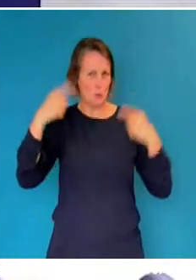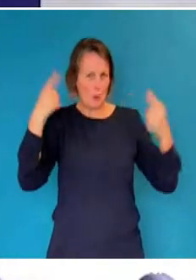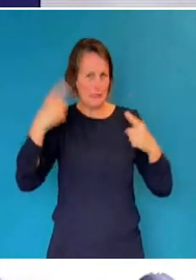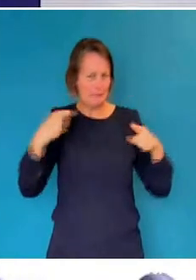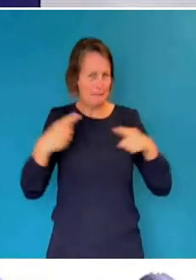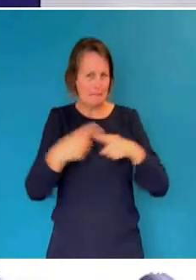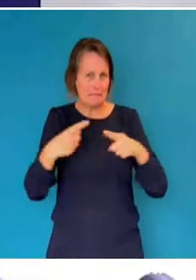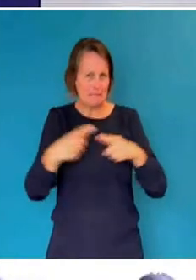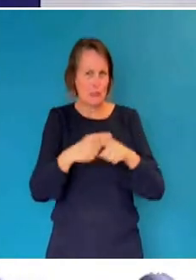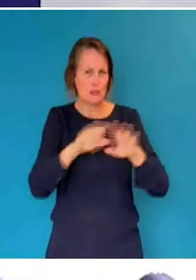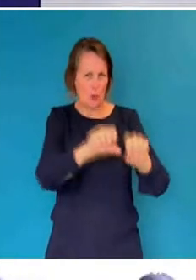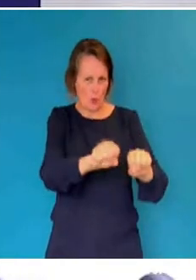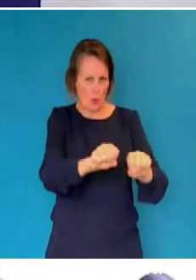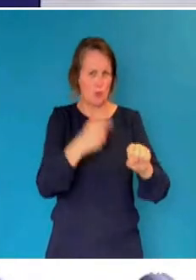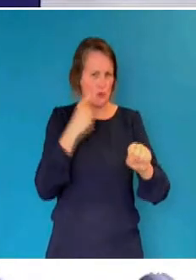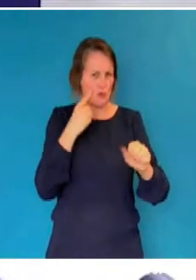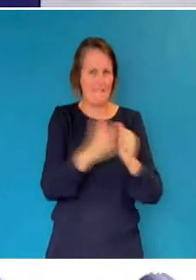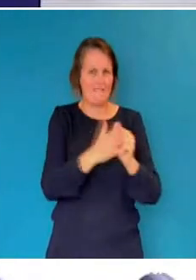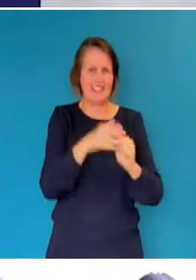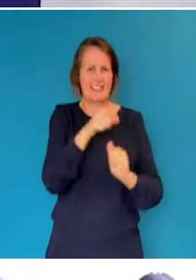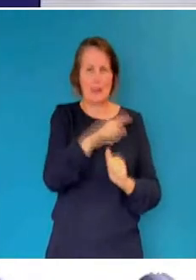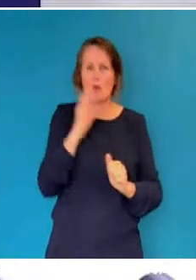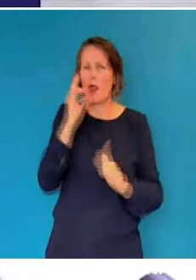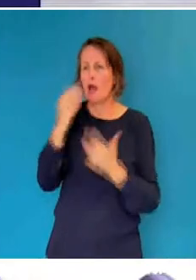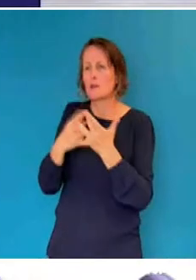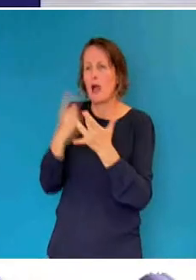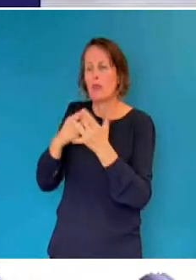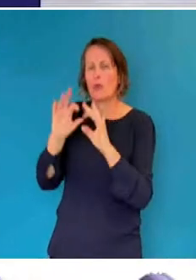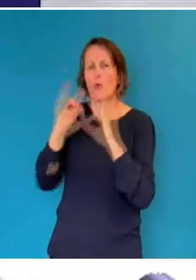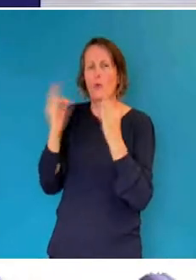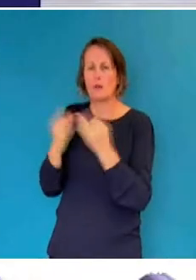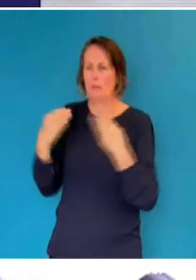so just stay where you are and we will just ask questions of other members of the panel.